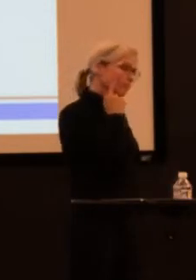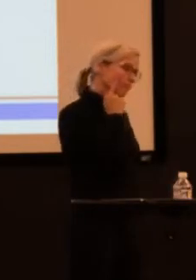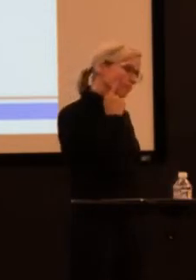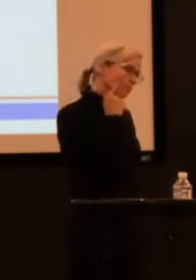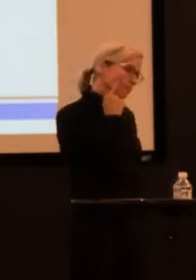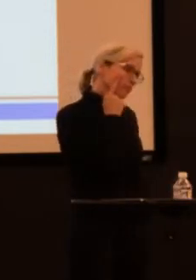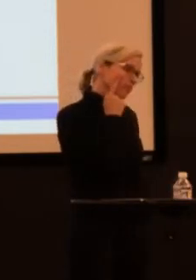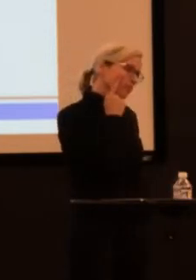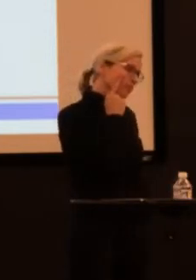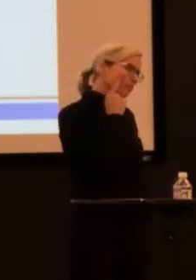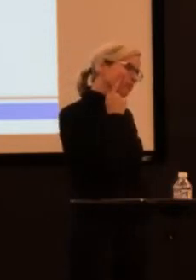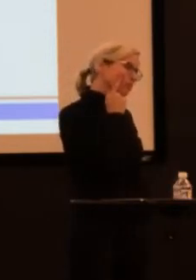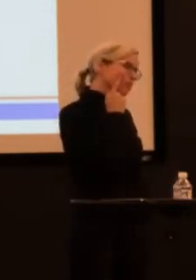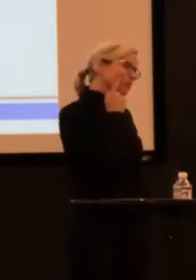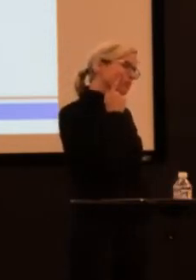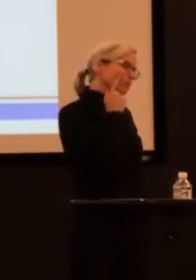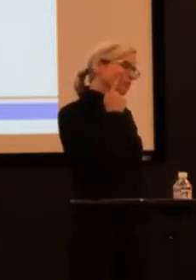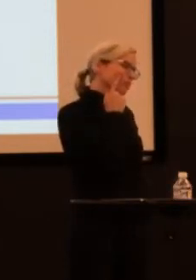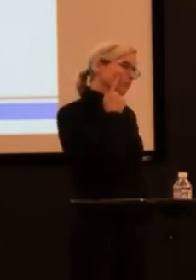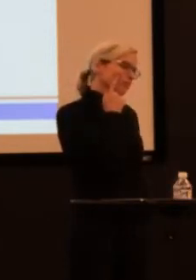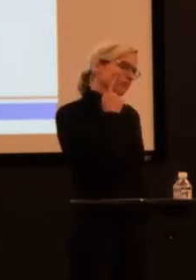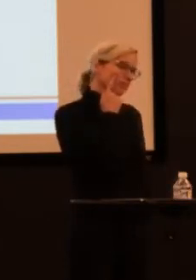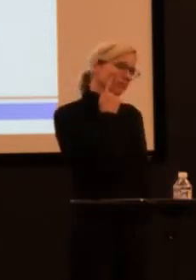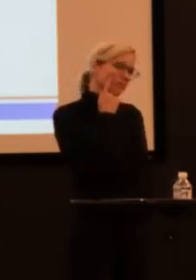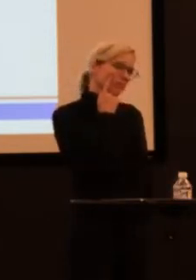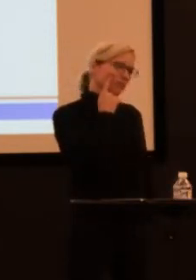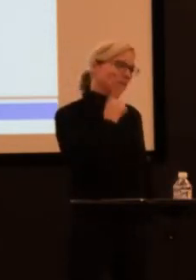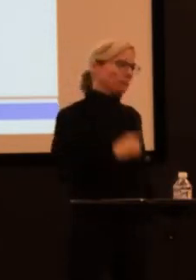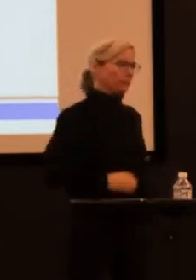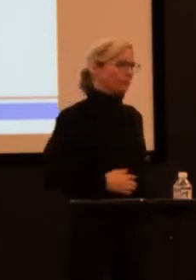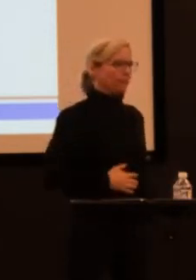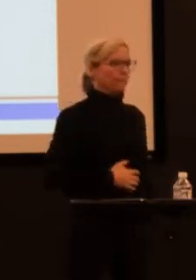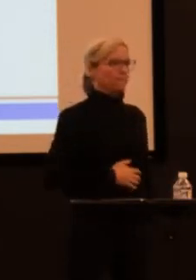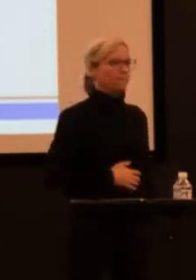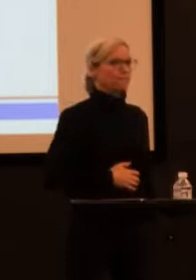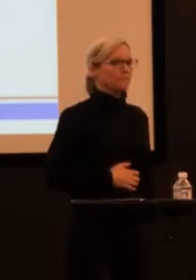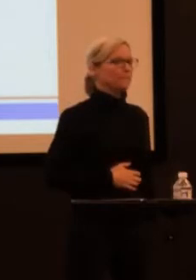about how do you recover and recognize that that's why you're here.